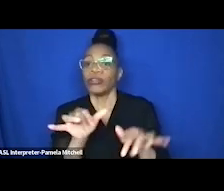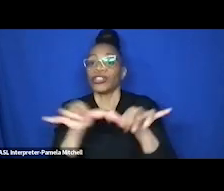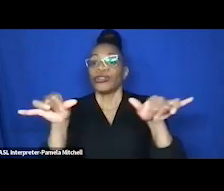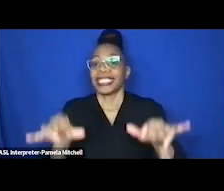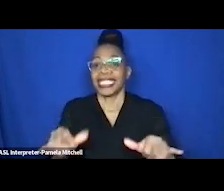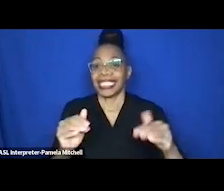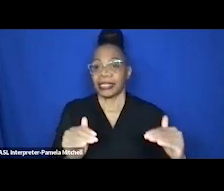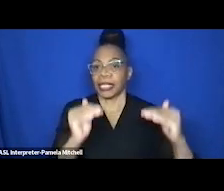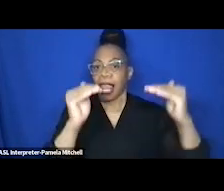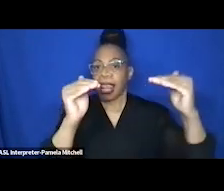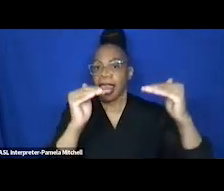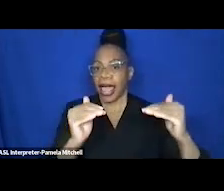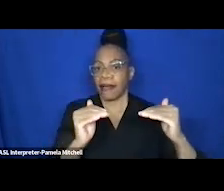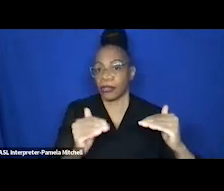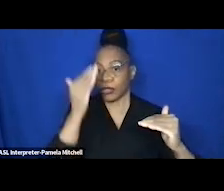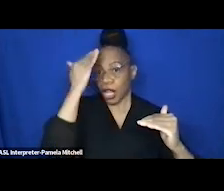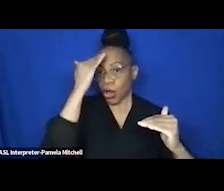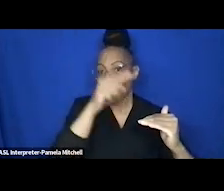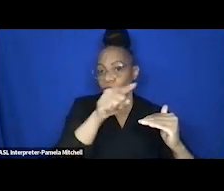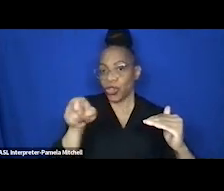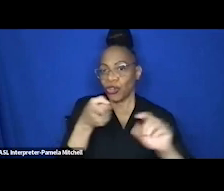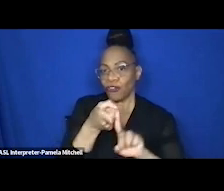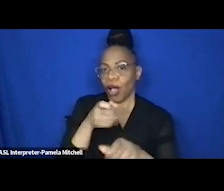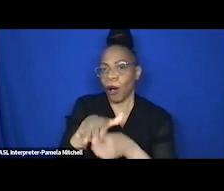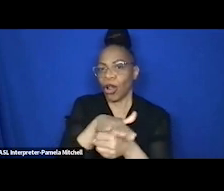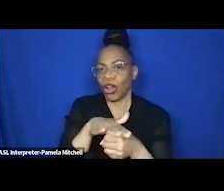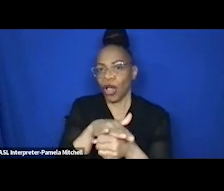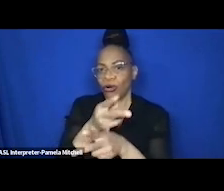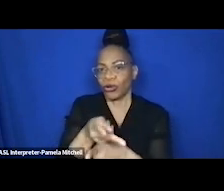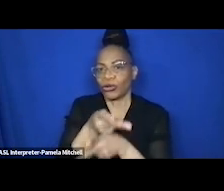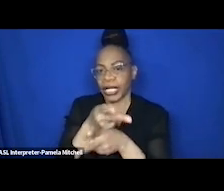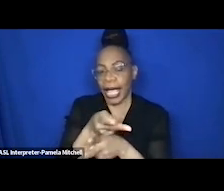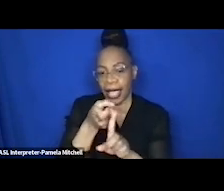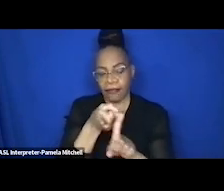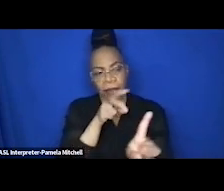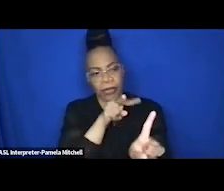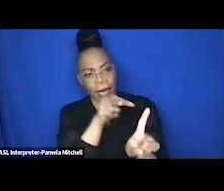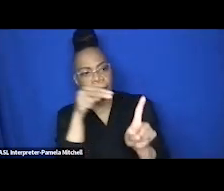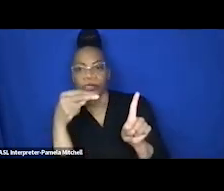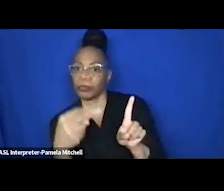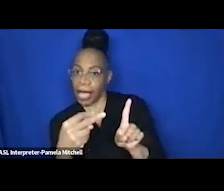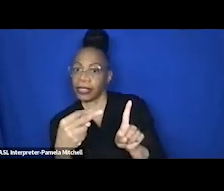from local continuums of care here. But, again, looking at those system performance measures, and not solely just looking